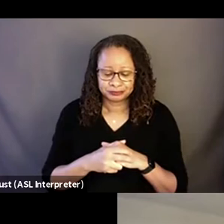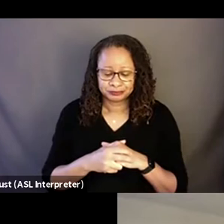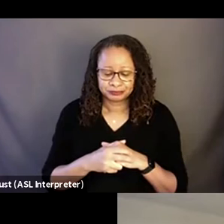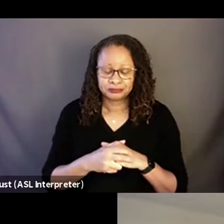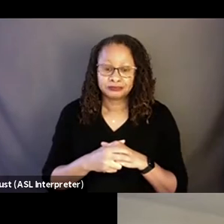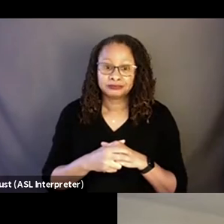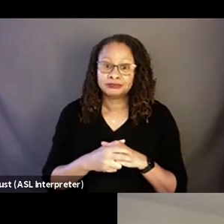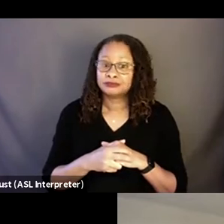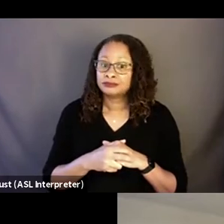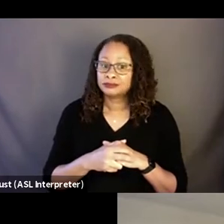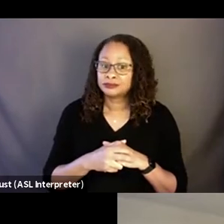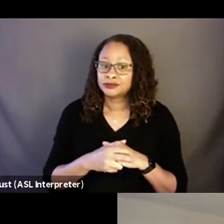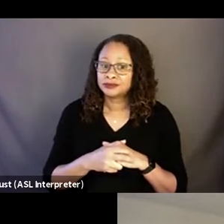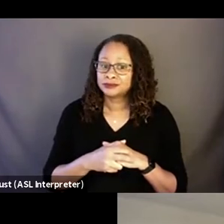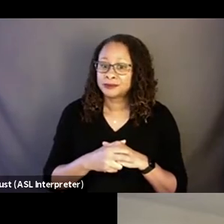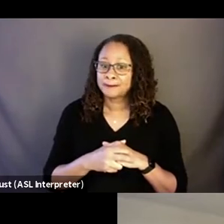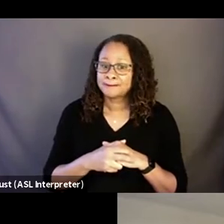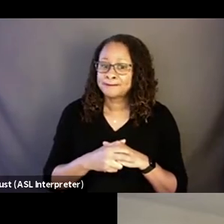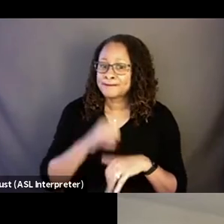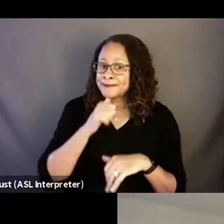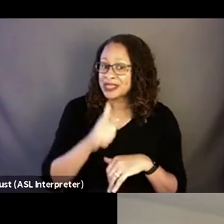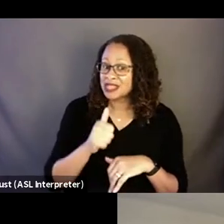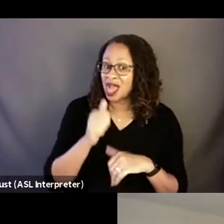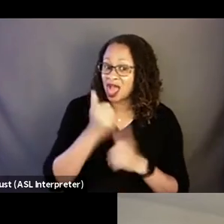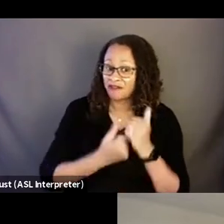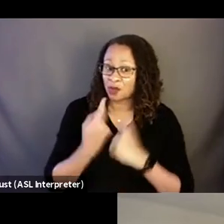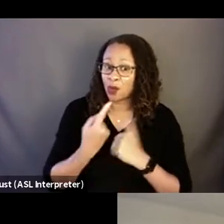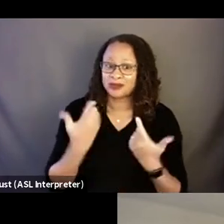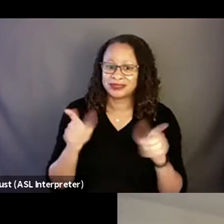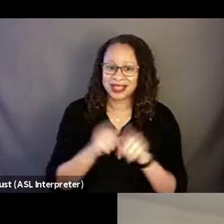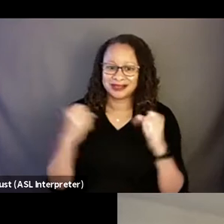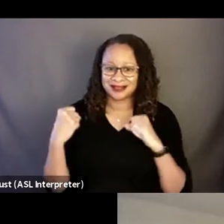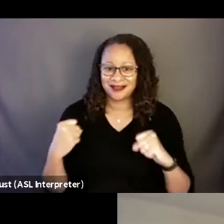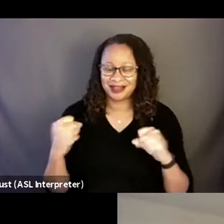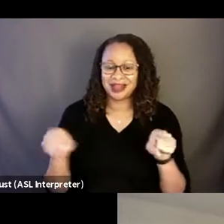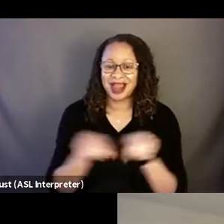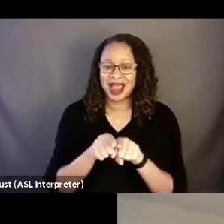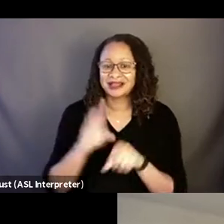Not everyone was as confident as Maxim, and the others who are in the film,